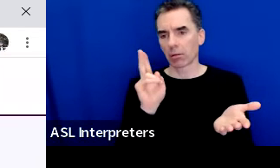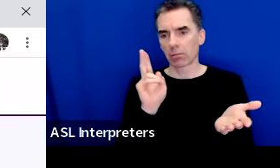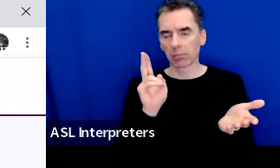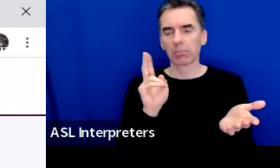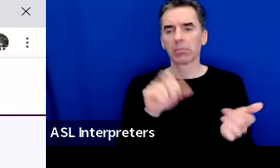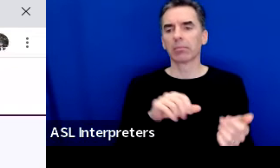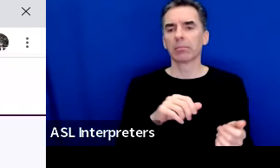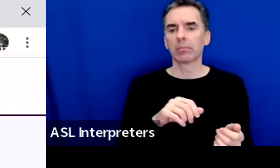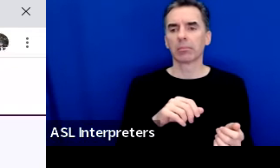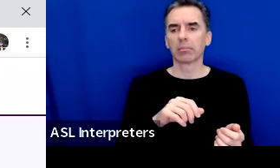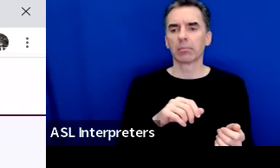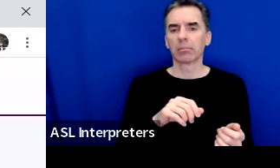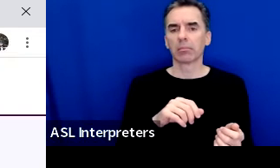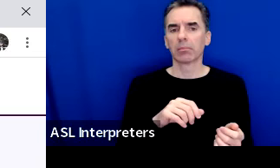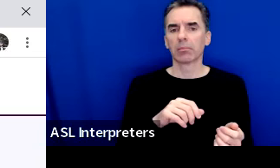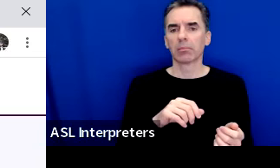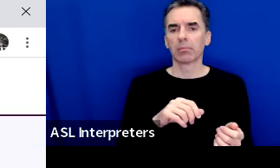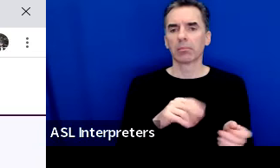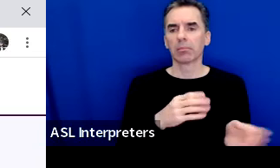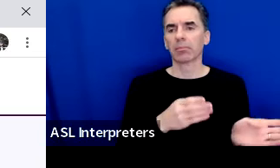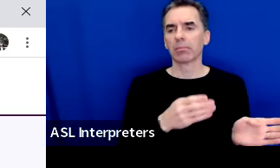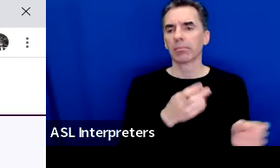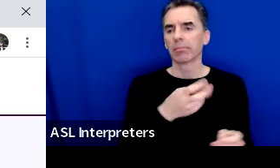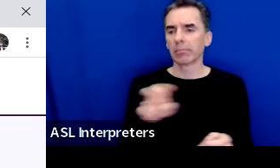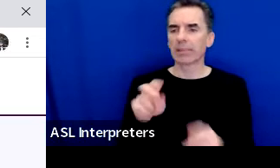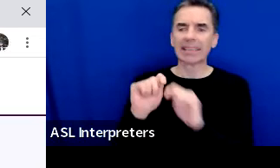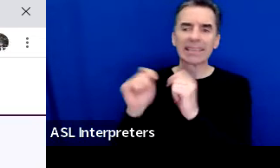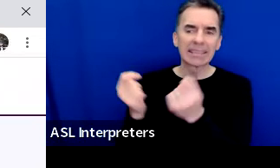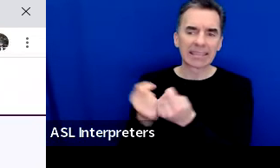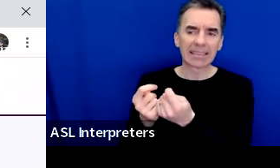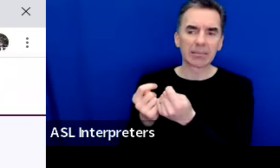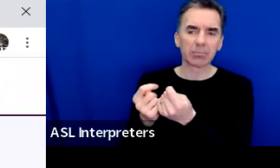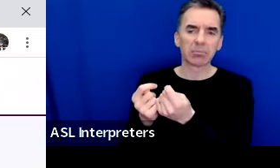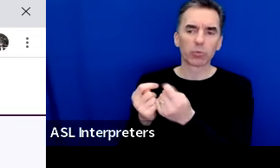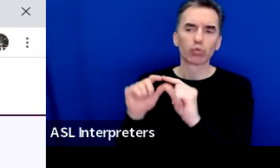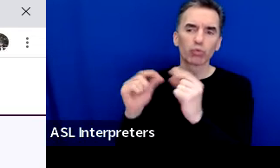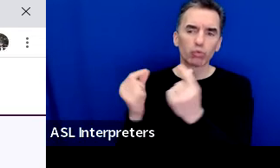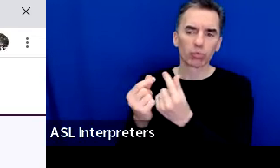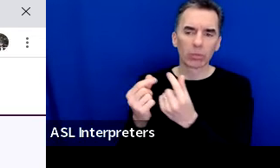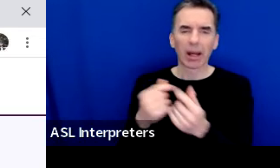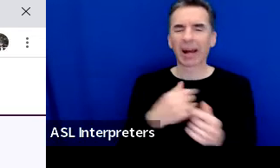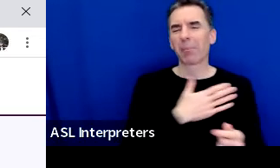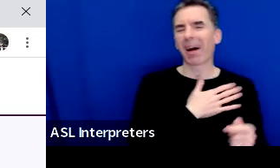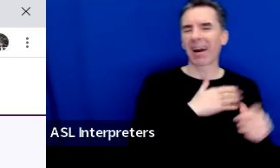and log in to our teams group where it doesn't have individual students anything like that that may show you everything.